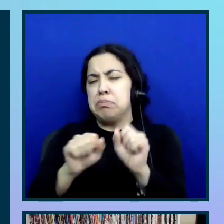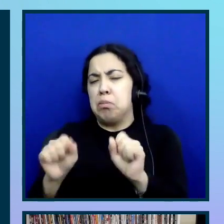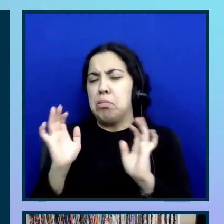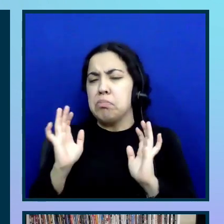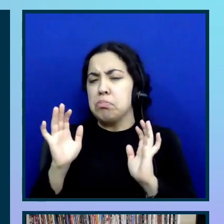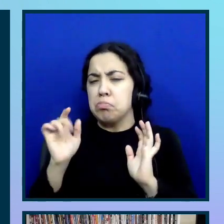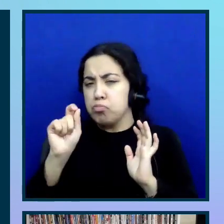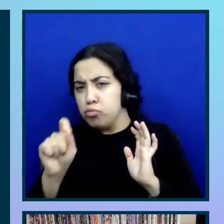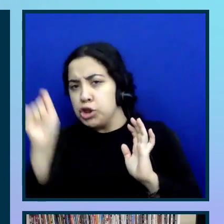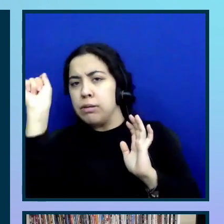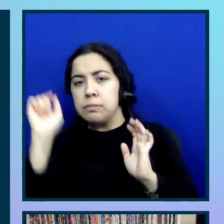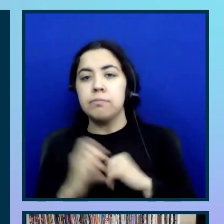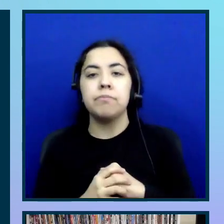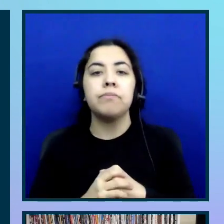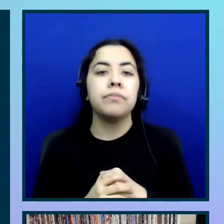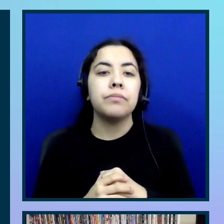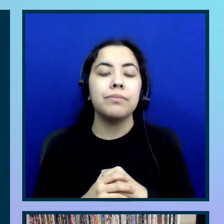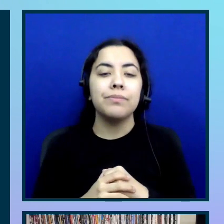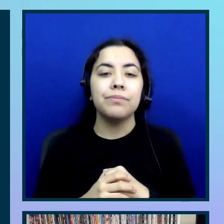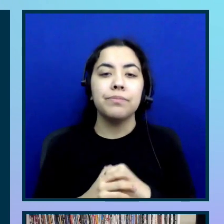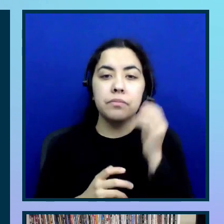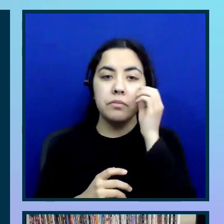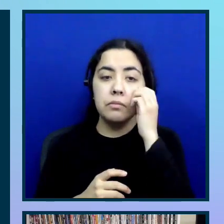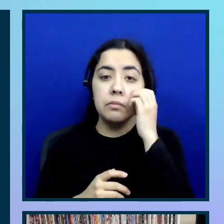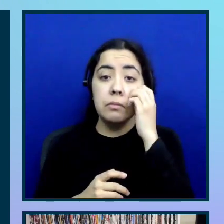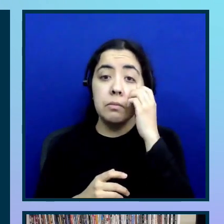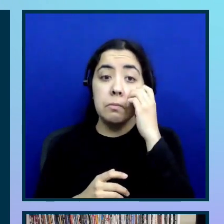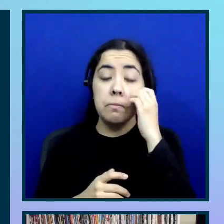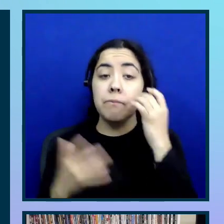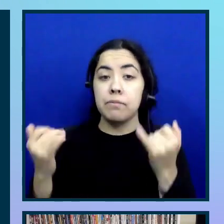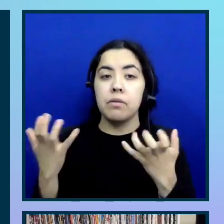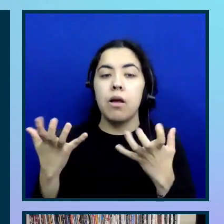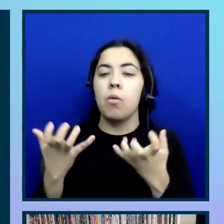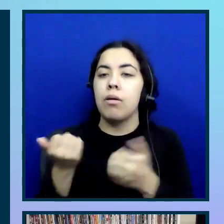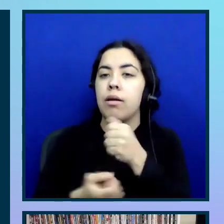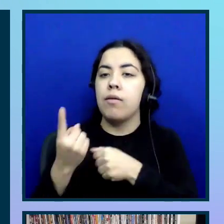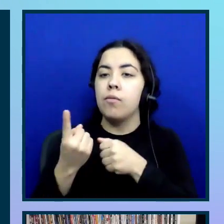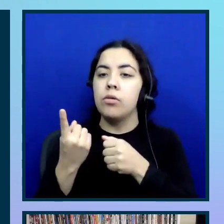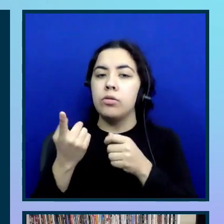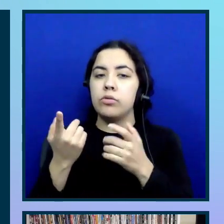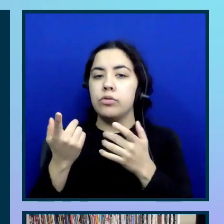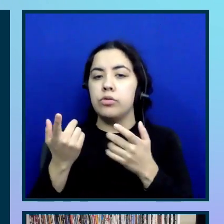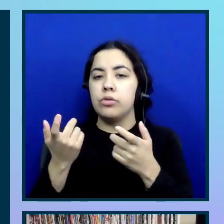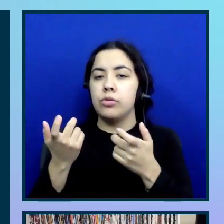Okay, so let's get to this. I want to take everyone through enabling the screen reader available to them